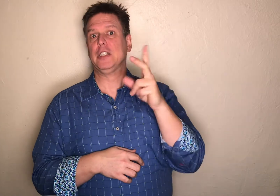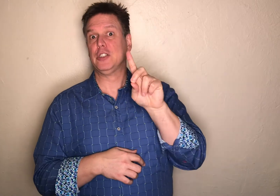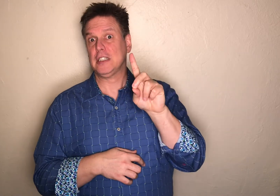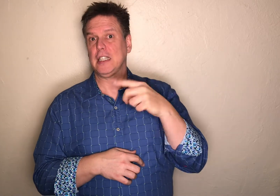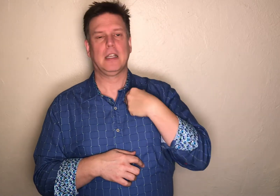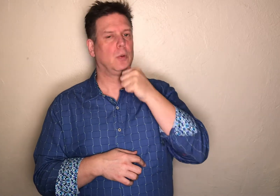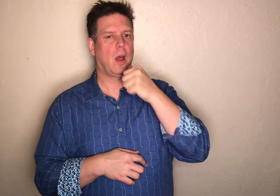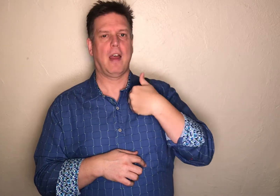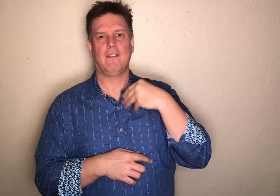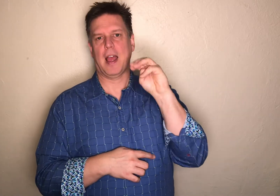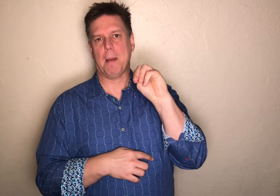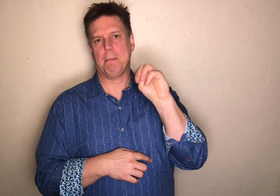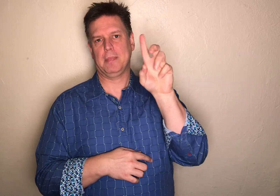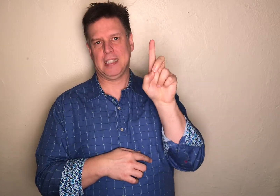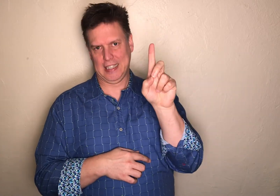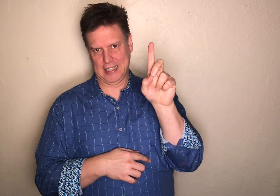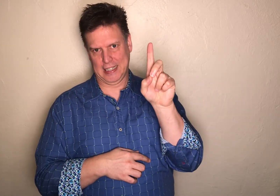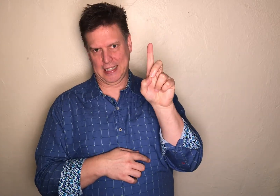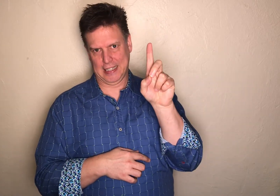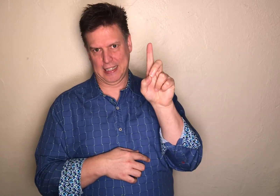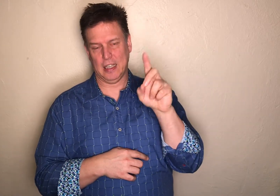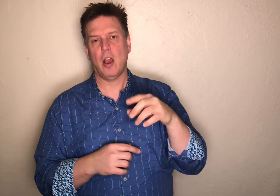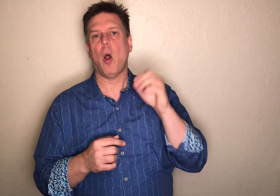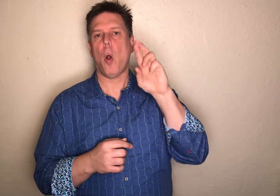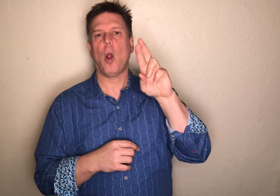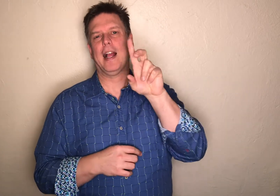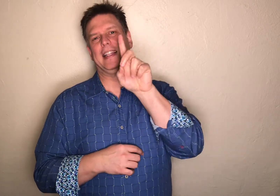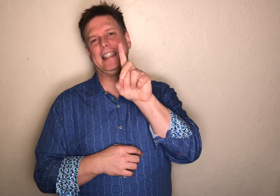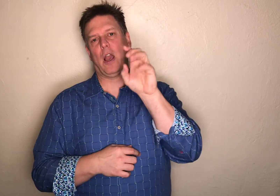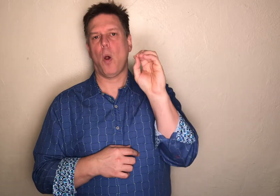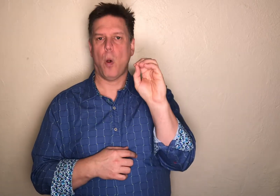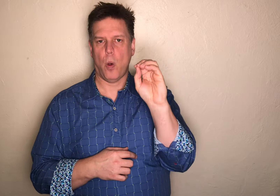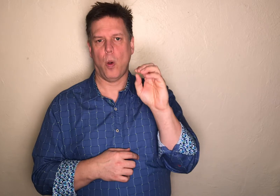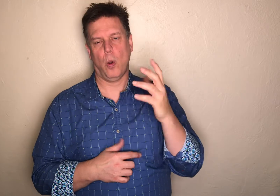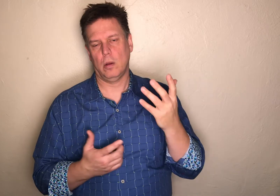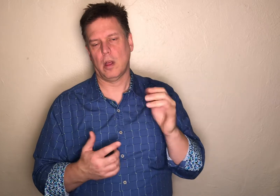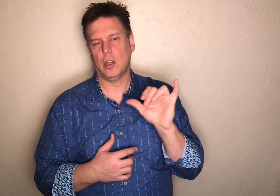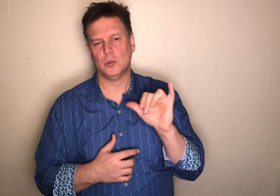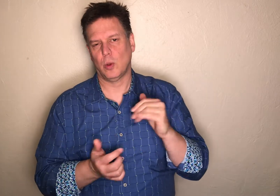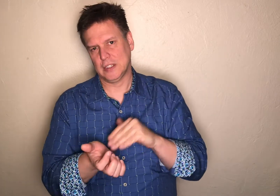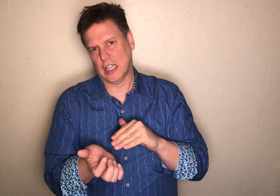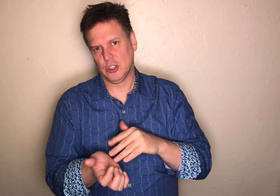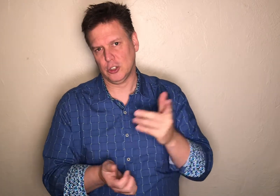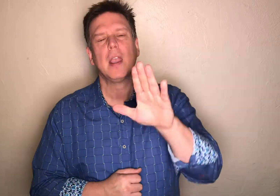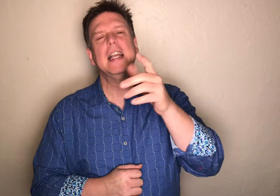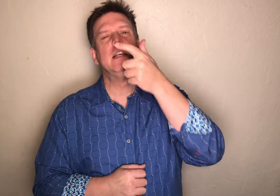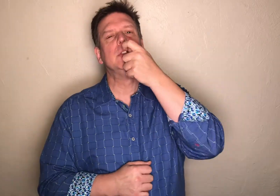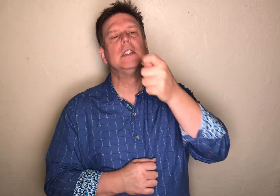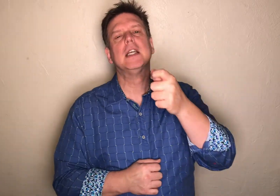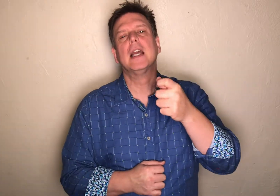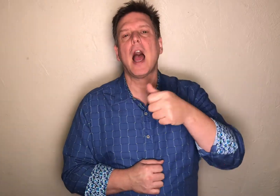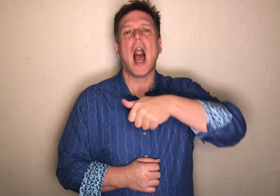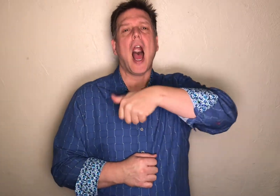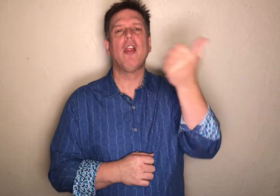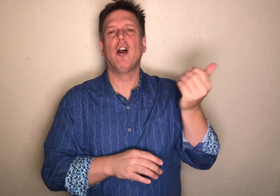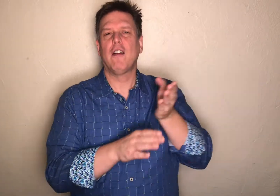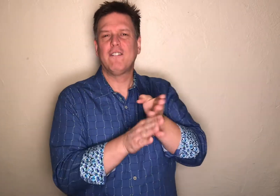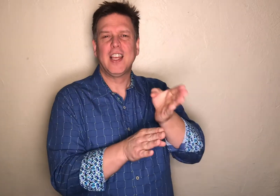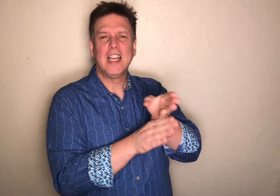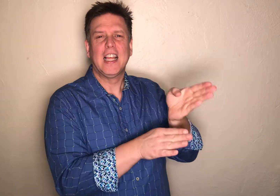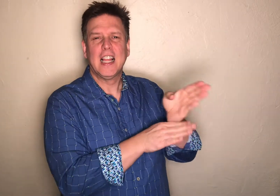I have a PhD I don't have an MD or a D.O. which is also a doctor.